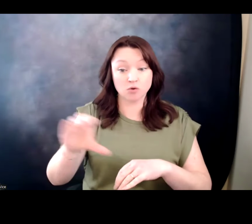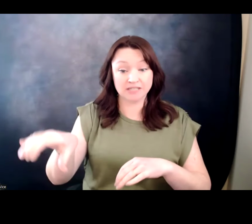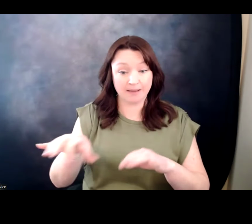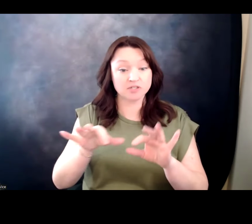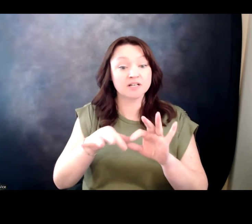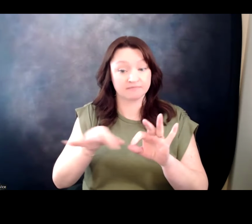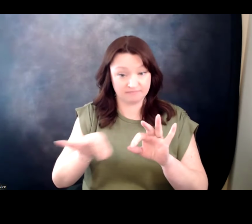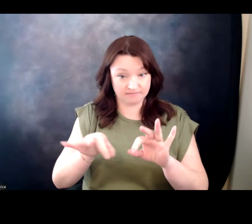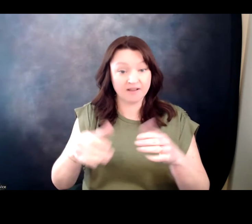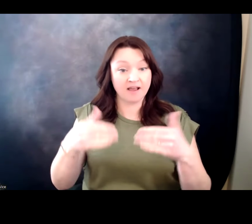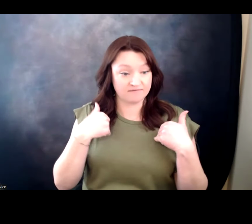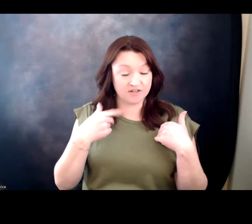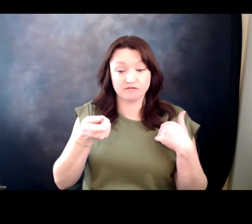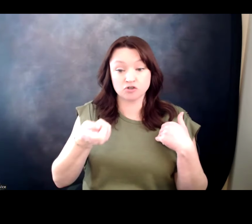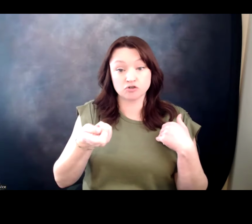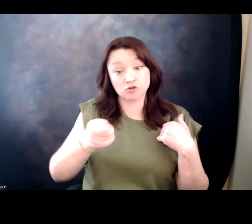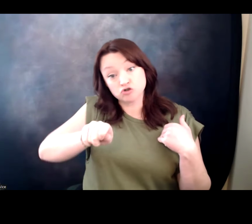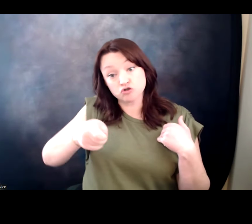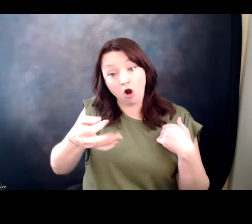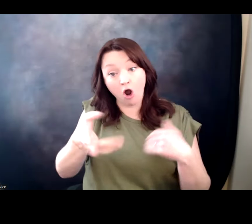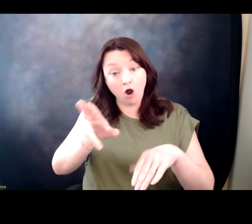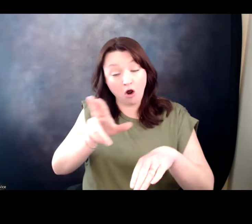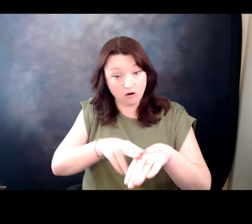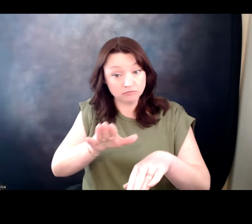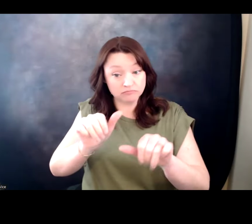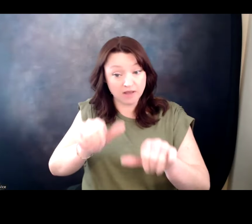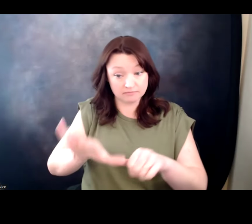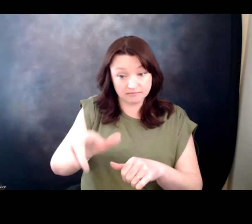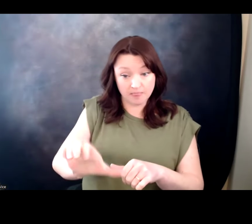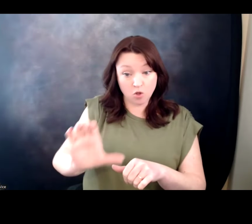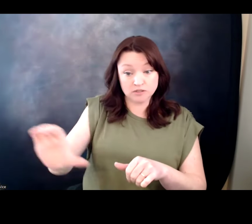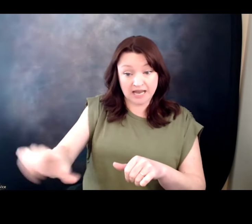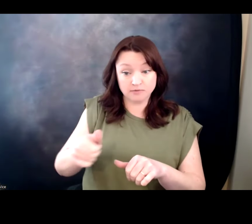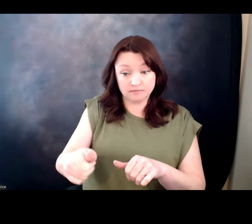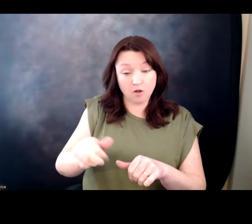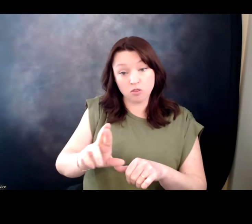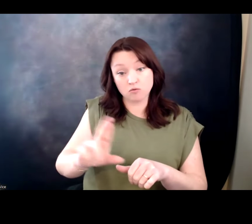Turn on the captioning by clicking on the close caption button at the bottom right hand corner of your screen and